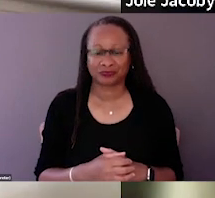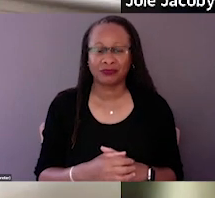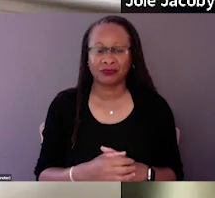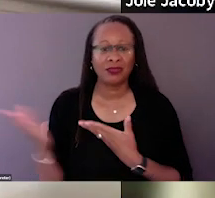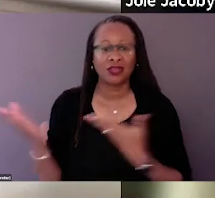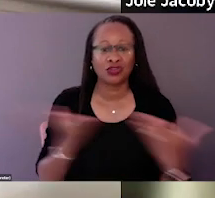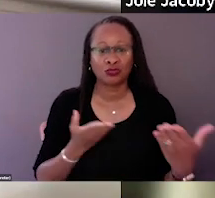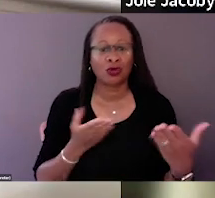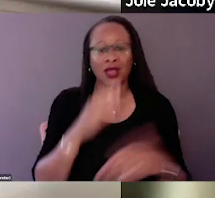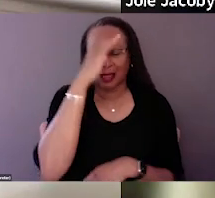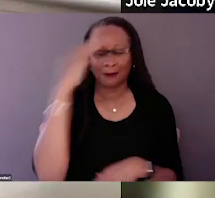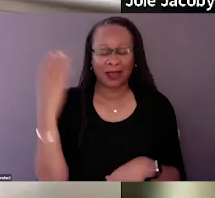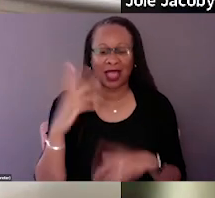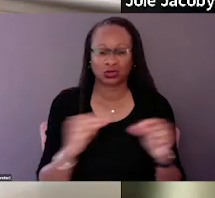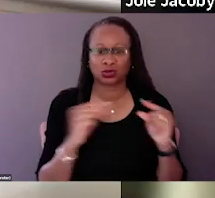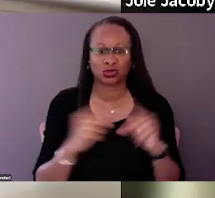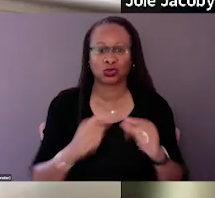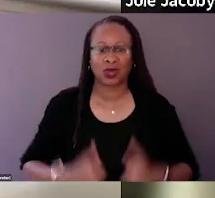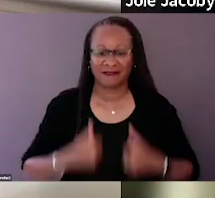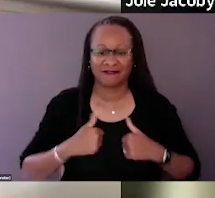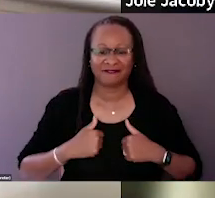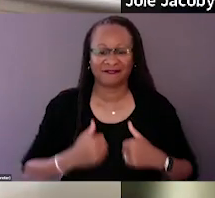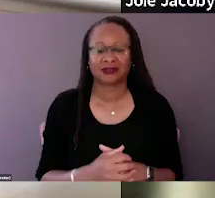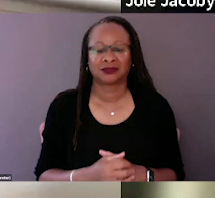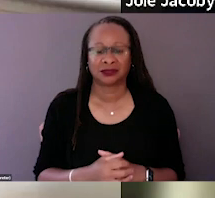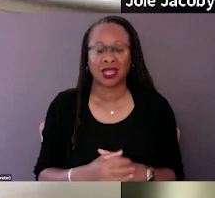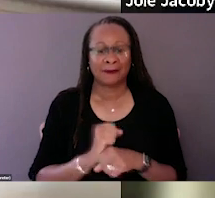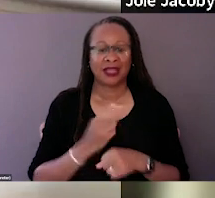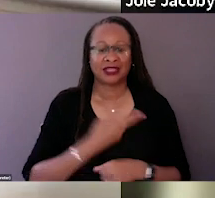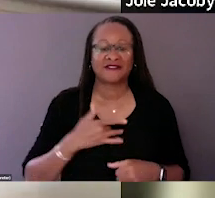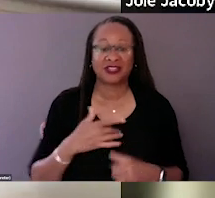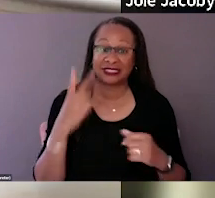You just made us feel seen more than originally we feel